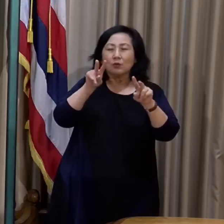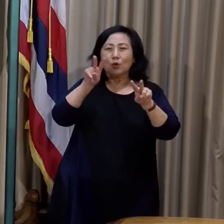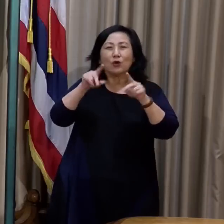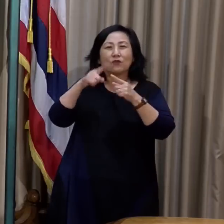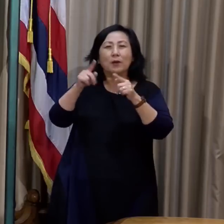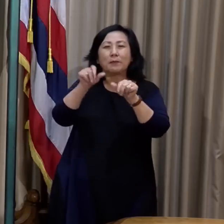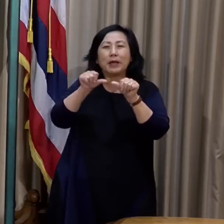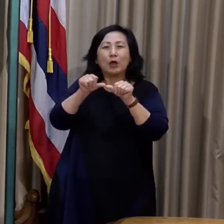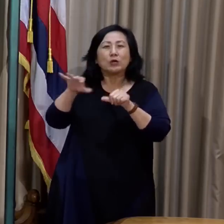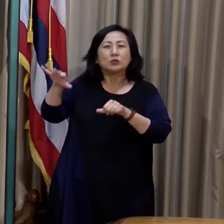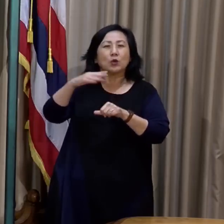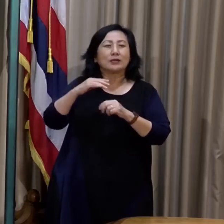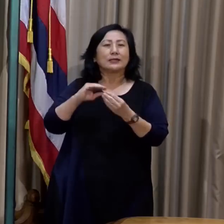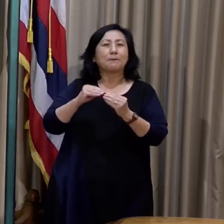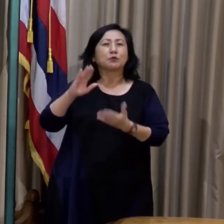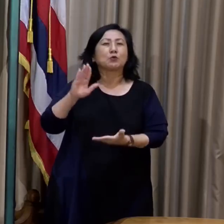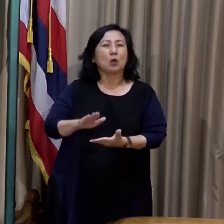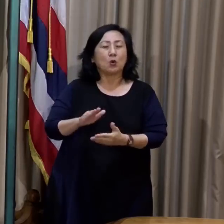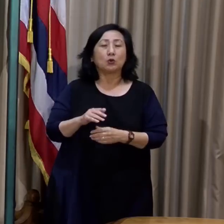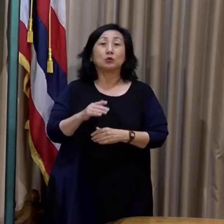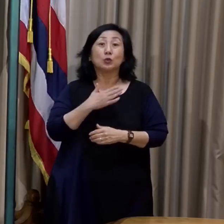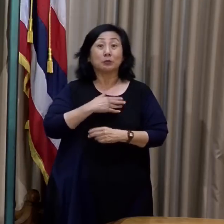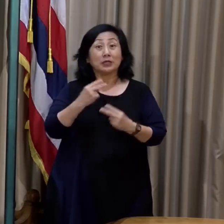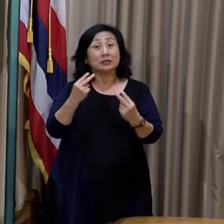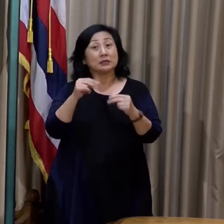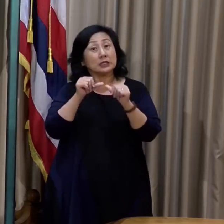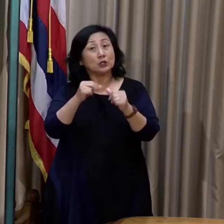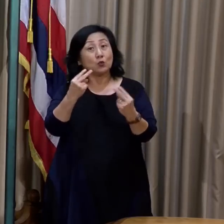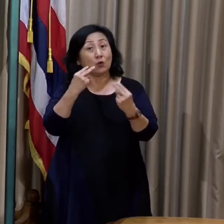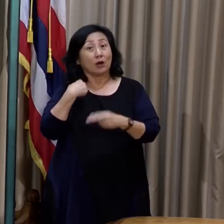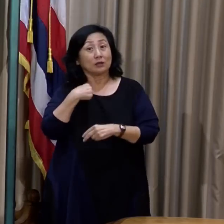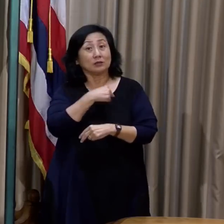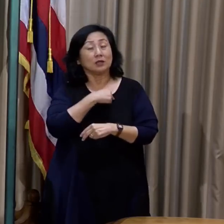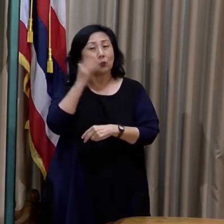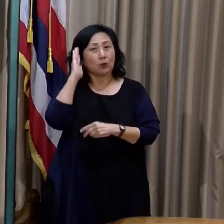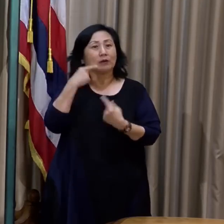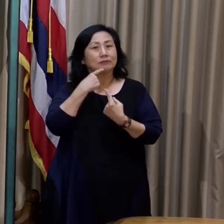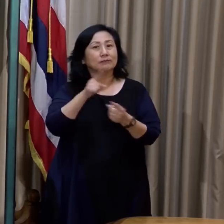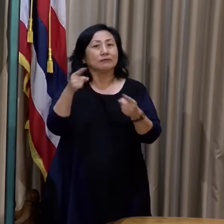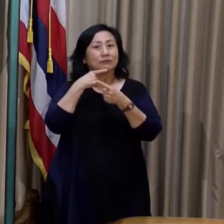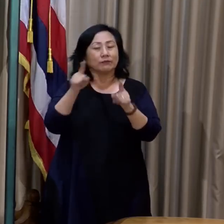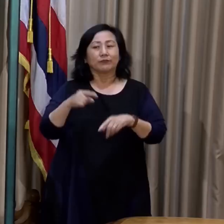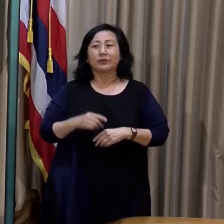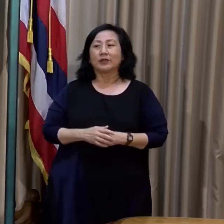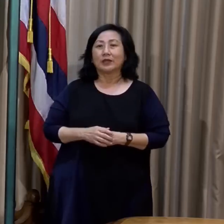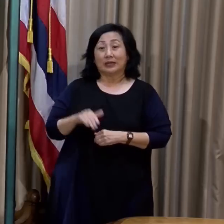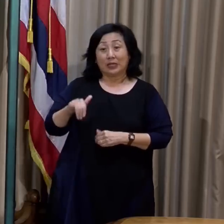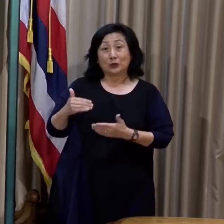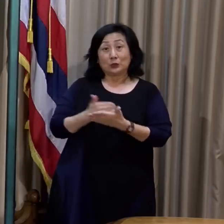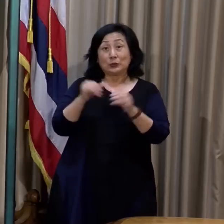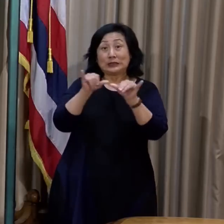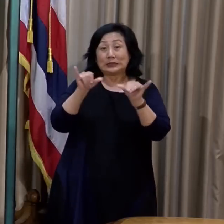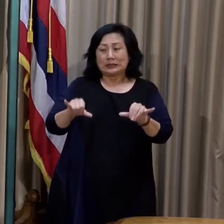REGIONS, WE ARE NOT SIGNIFICANTLY INCREASING THE RISK TO HEALTH AND WELL-BEING OF OUR COMMUNITY. PLEASE STAY TUNED.